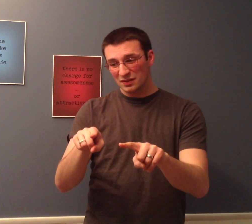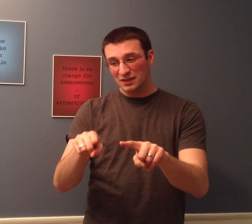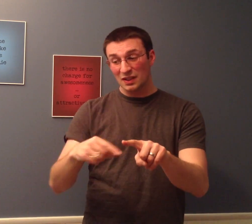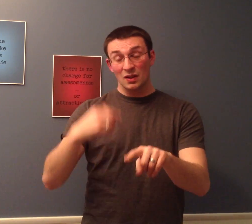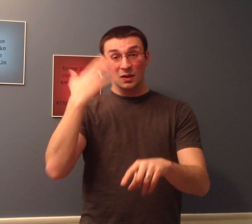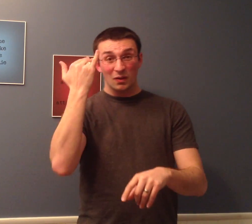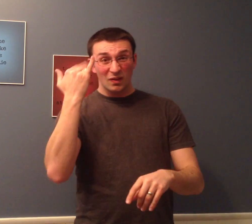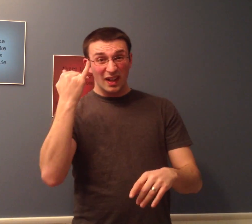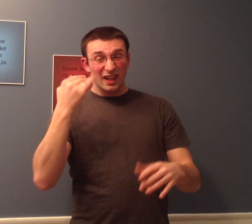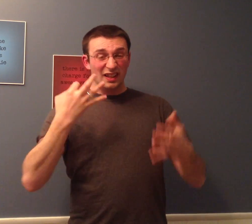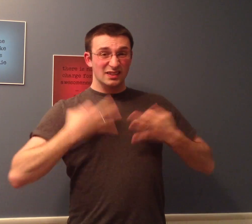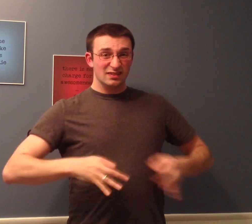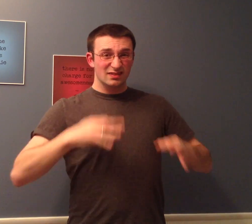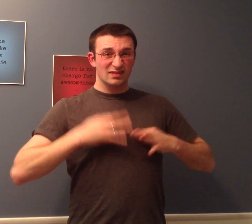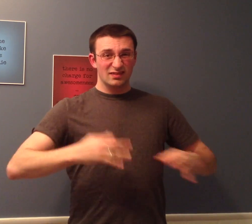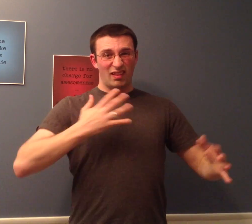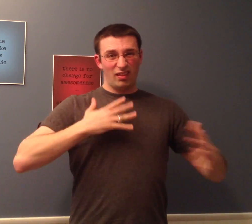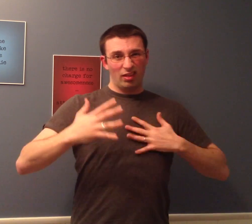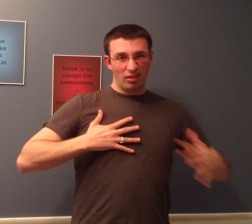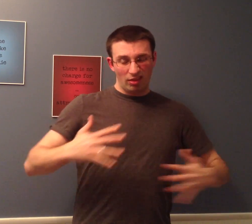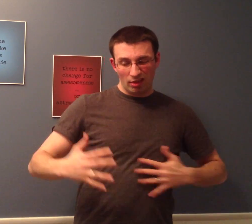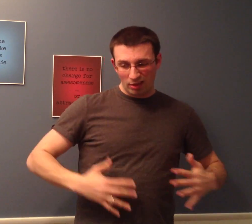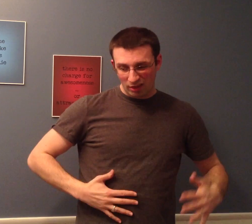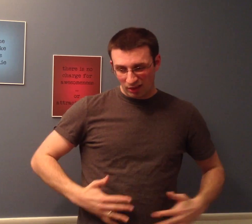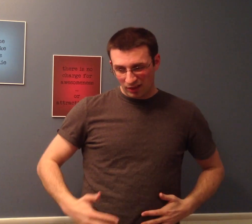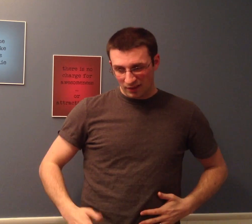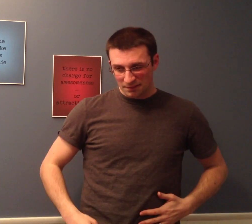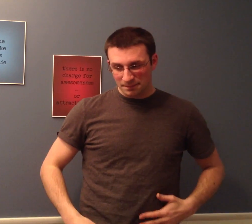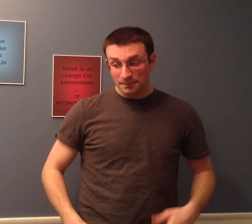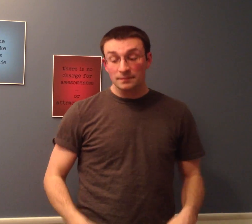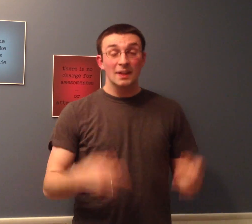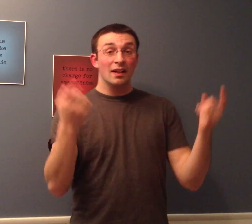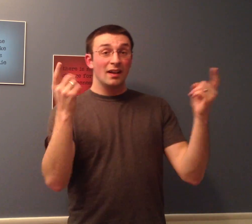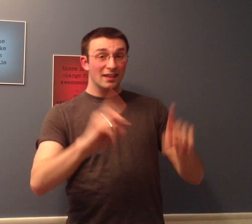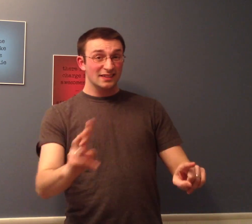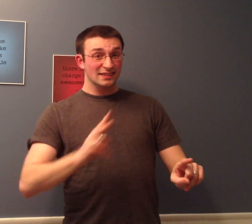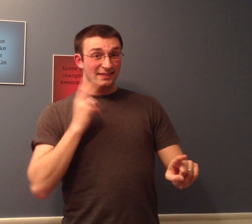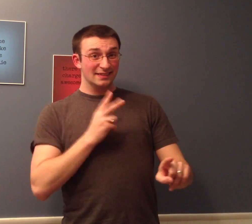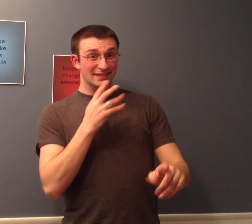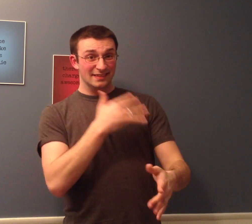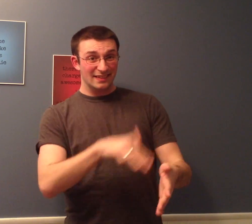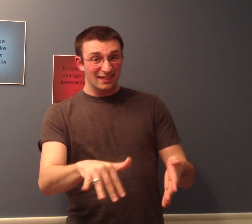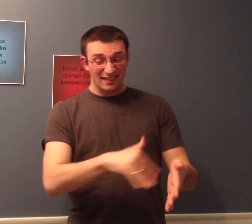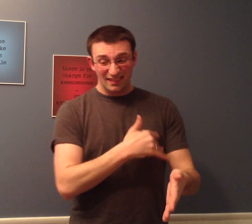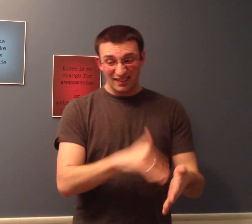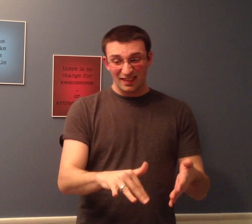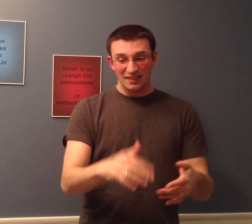couldn't go because all she had to wear were some old rirty dags.